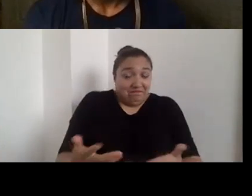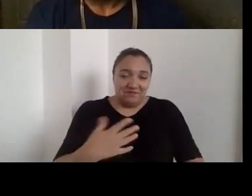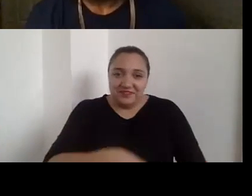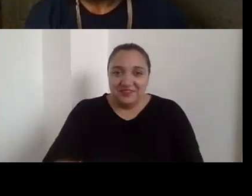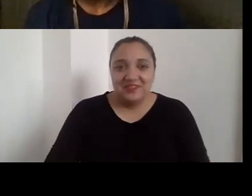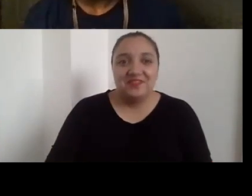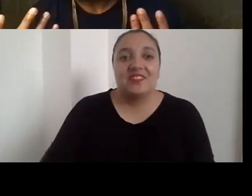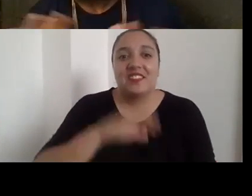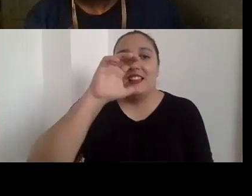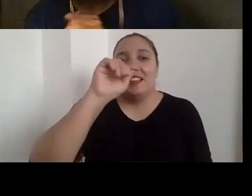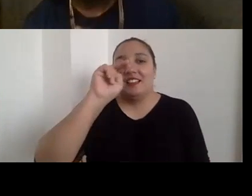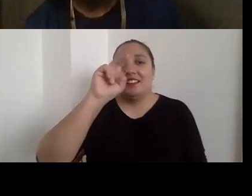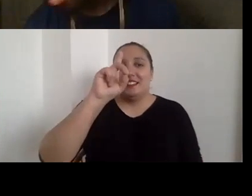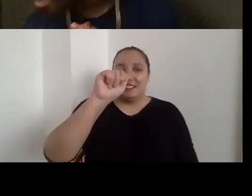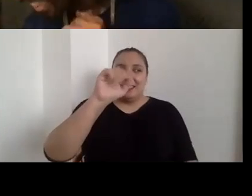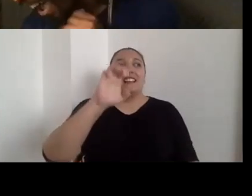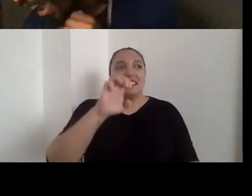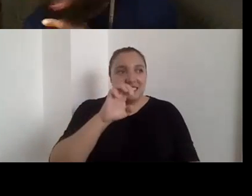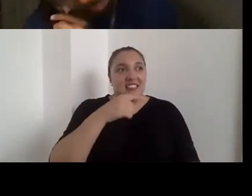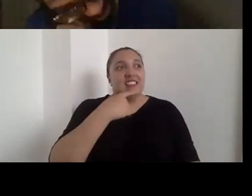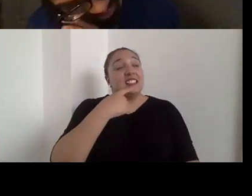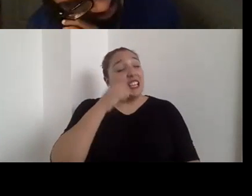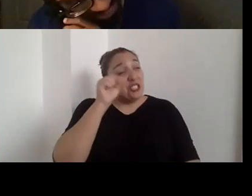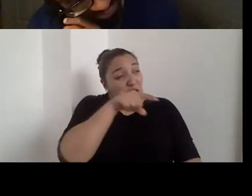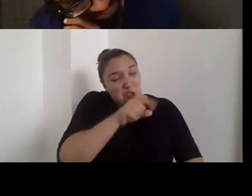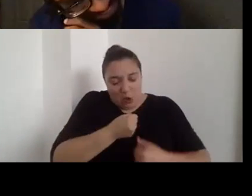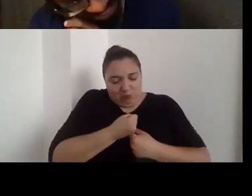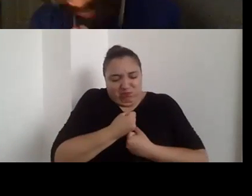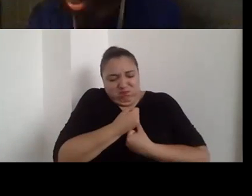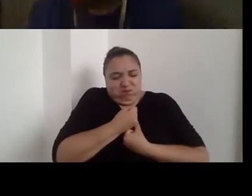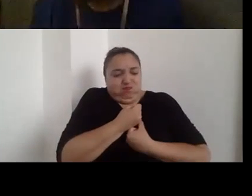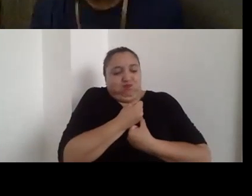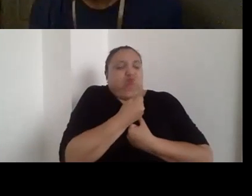You're brimming. It's coming out.